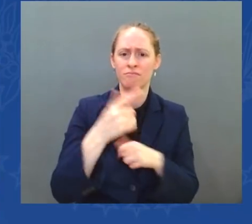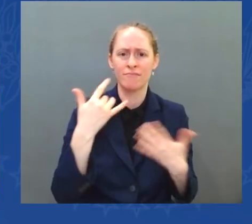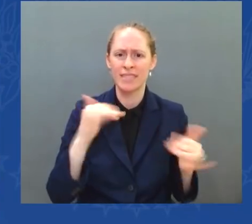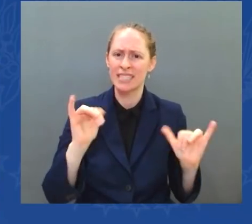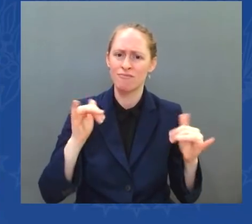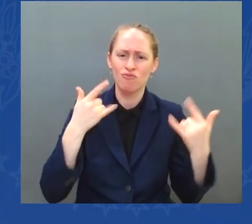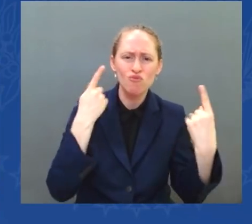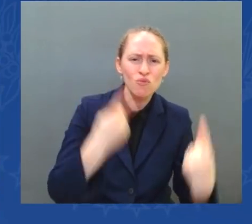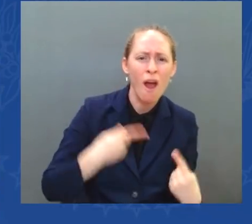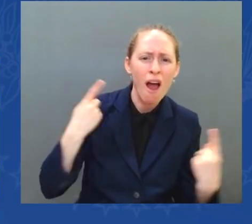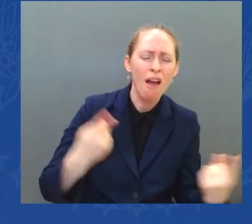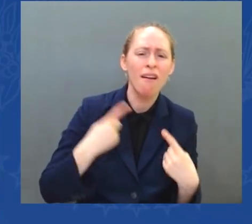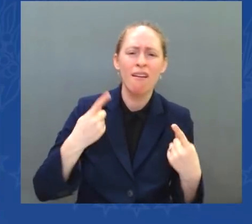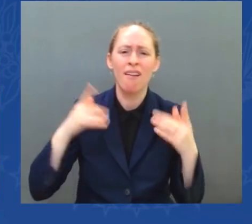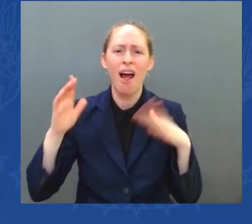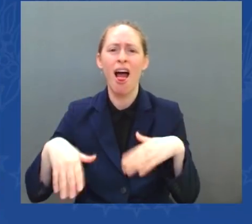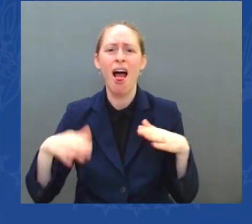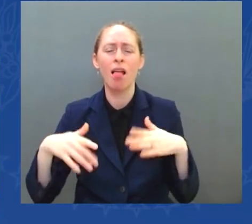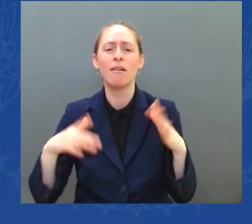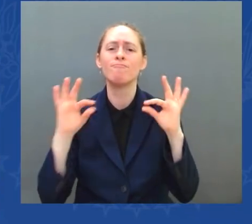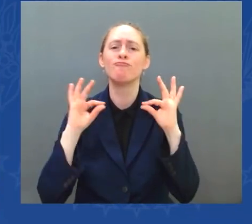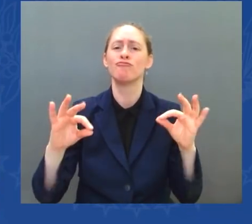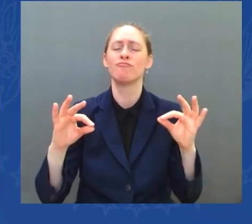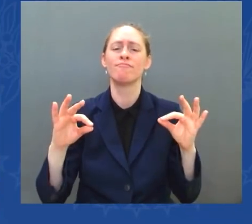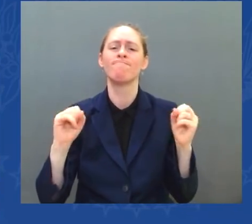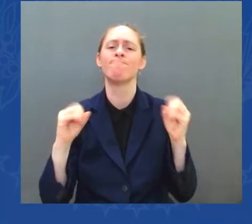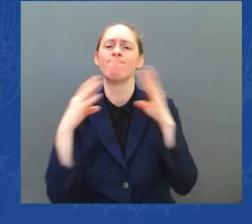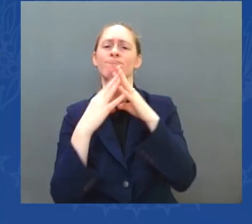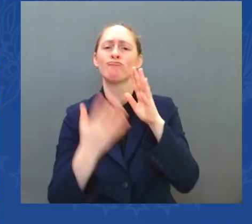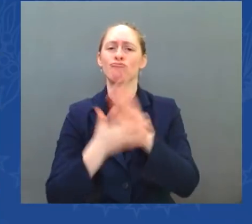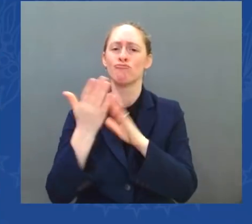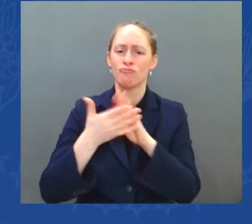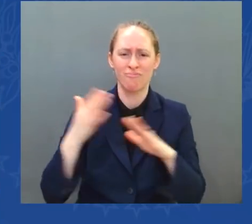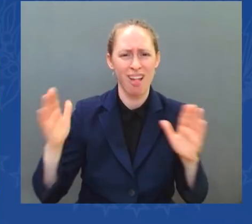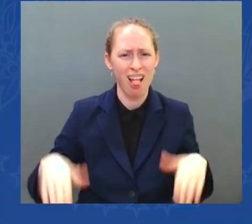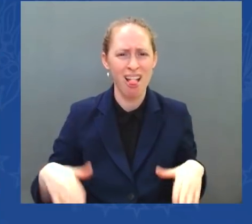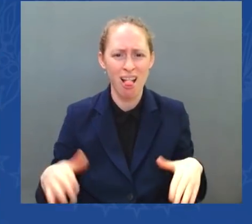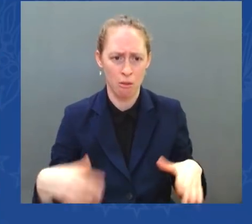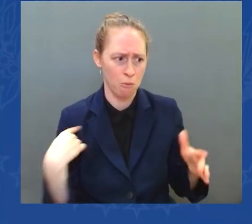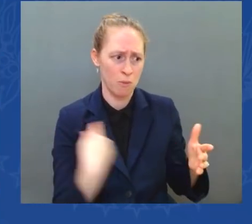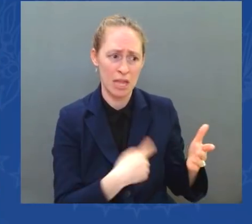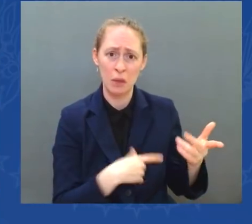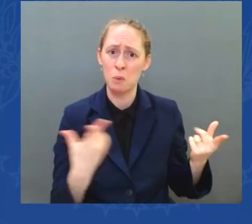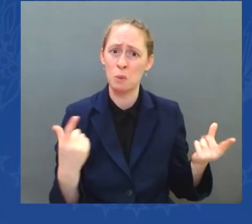A lot of poor countries, do you realize the greatest -- one of the greatest carbon sinks in the world,